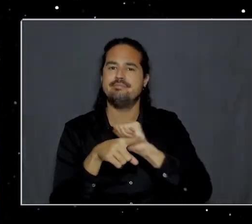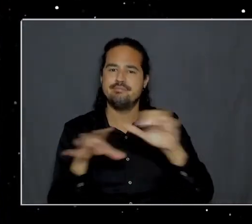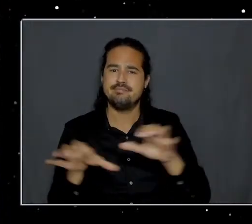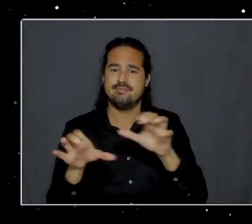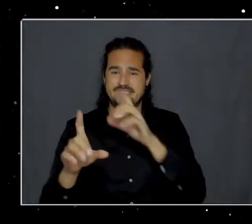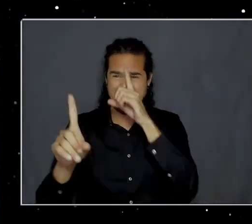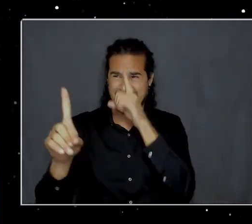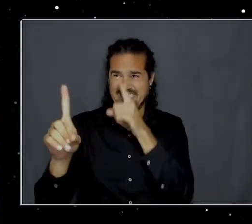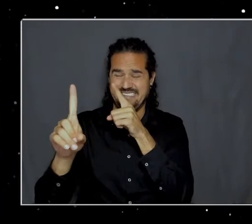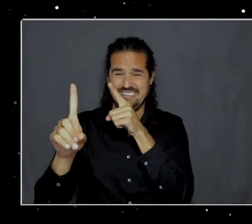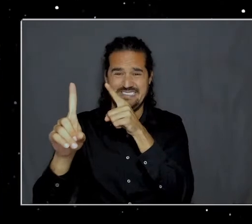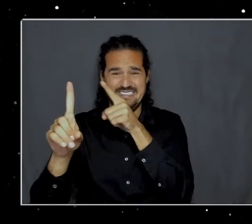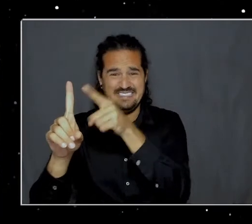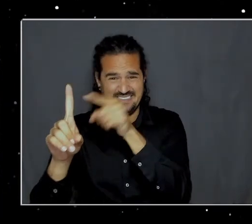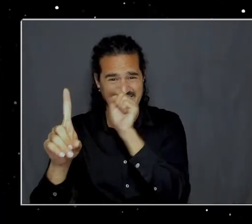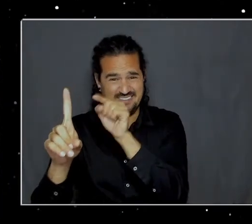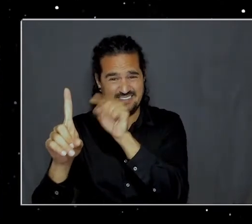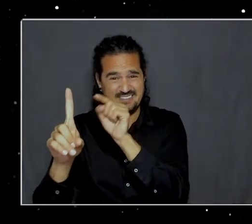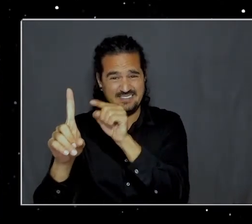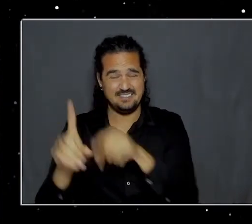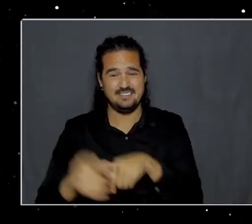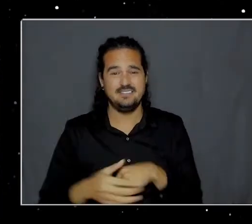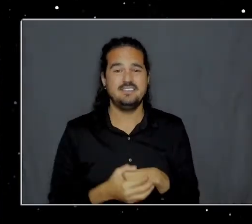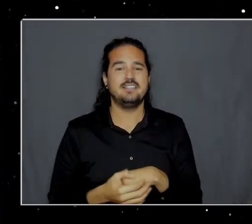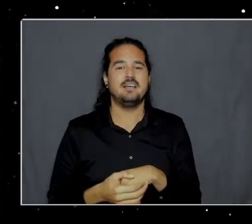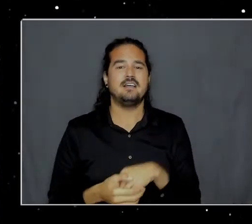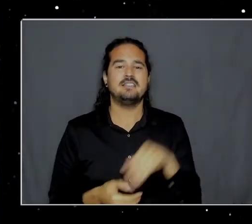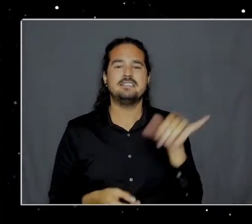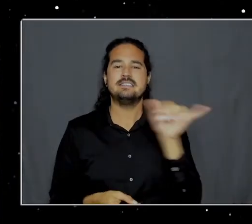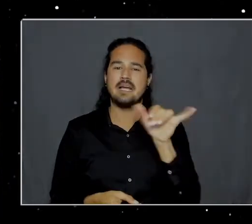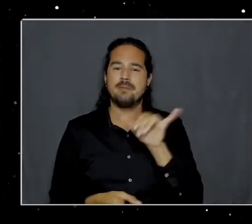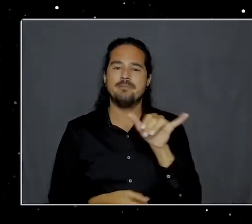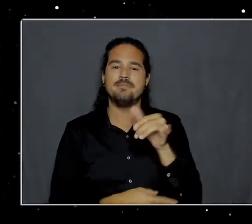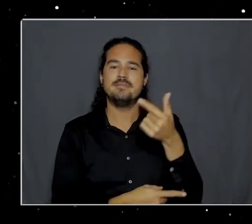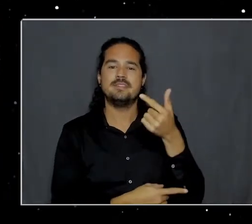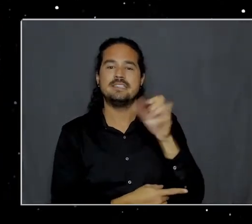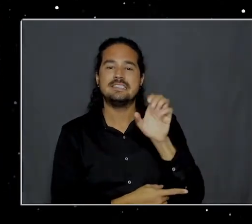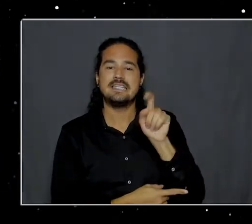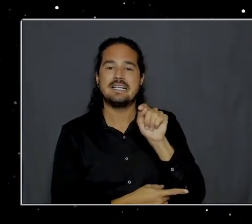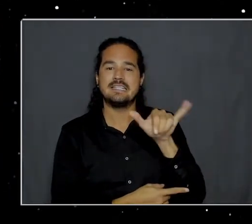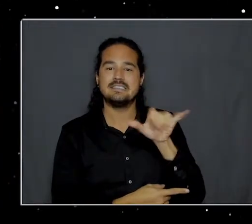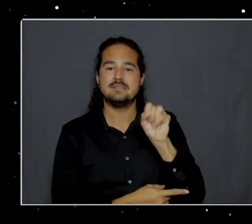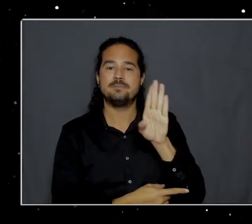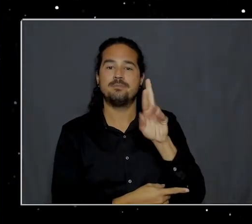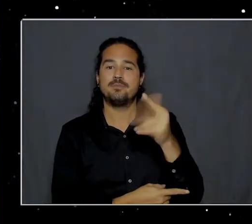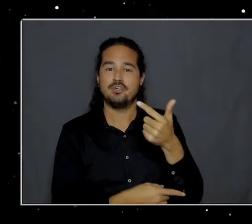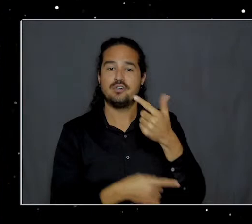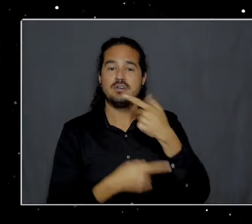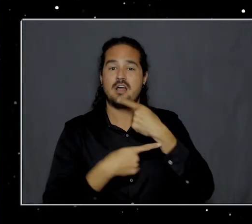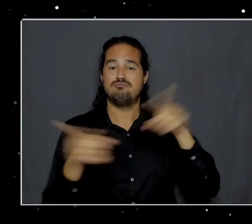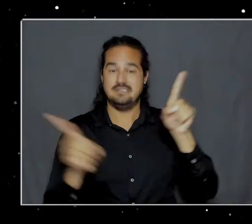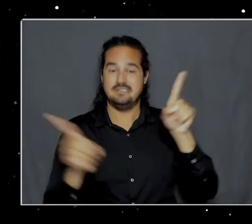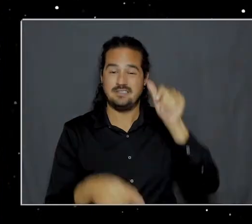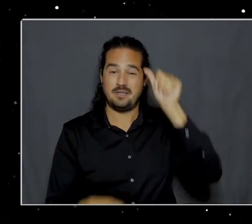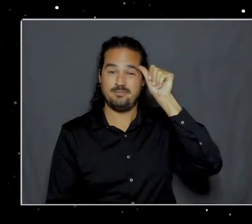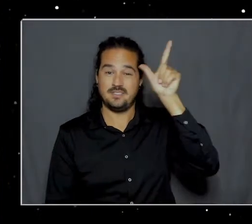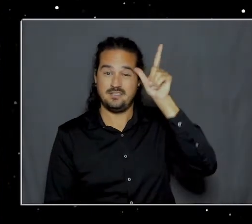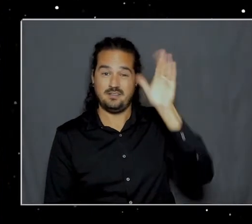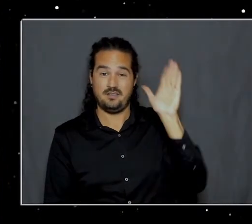DECLARATION OF INDEPENDENCE SAID, BUT THAT WAS OUR PRACTICE.